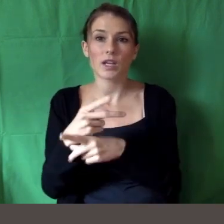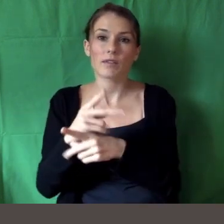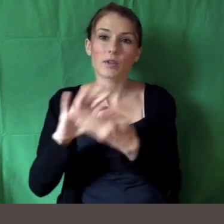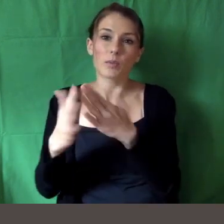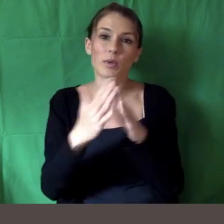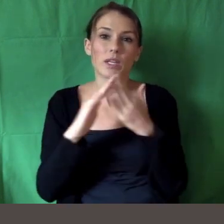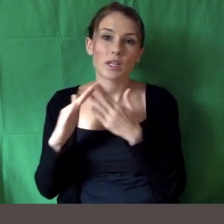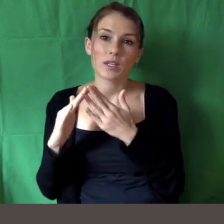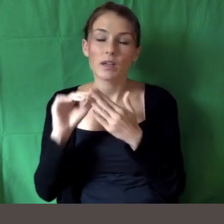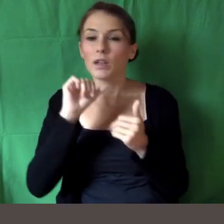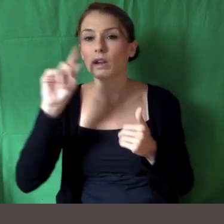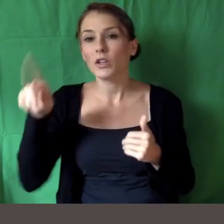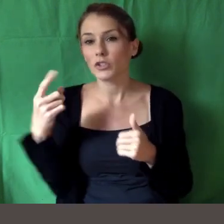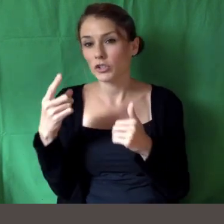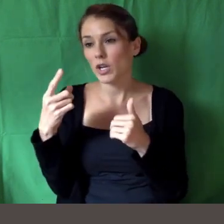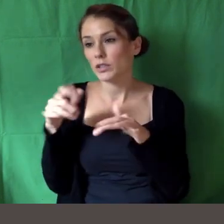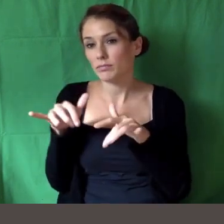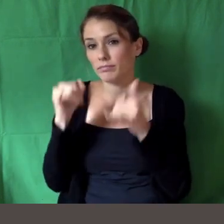than just writing code.